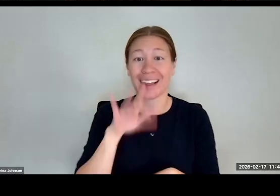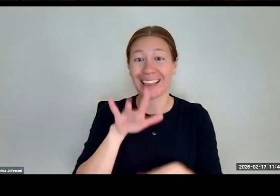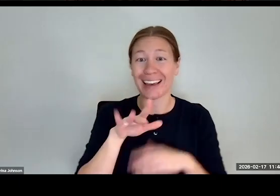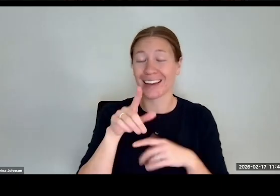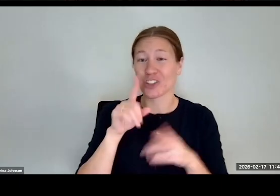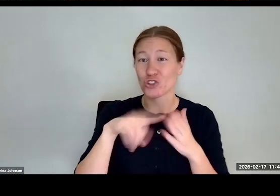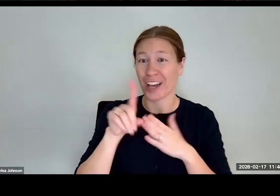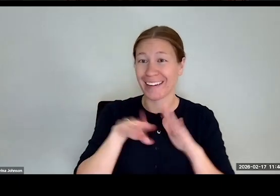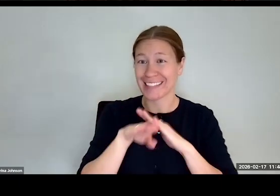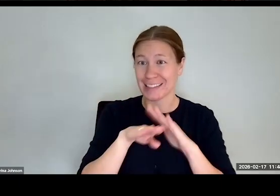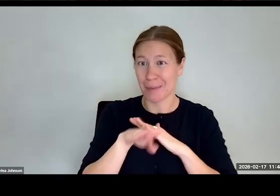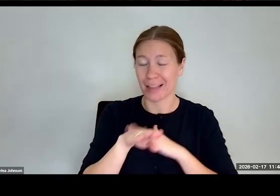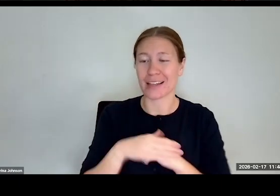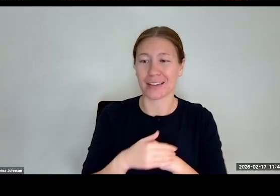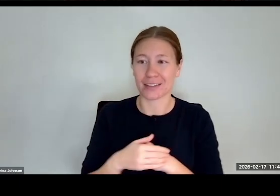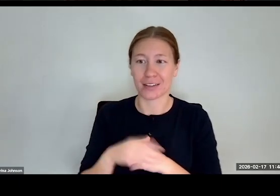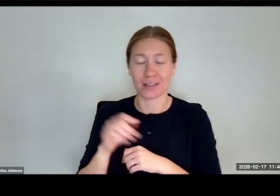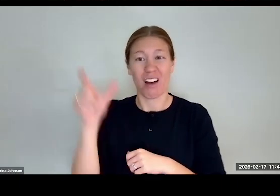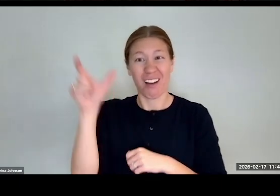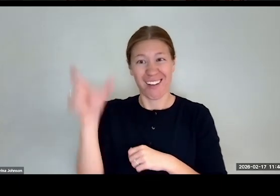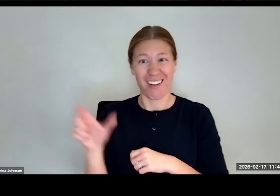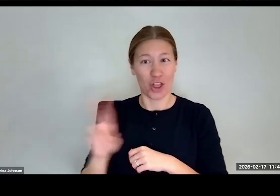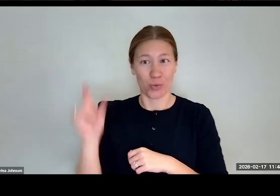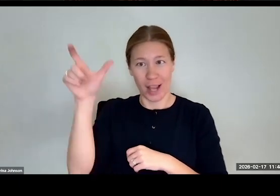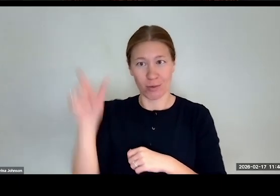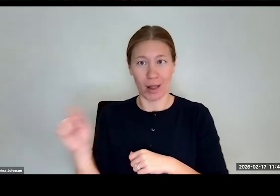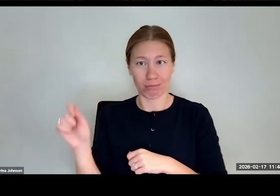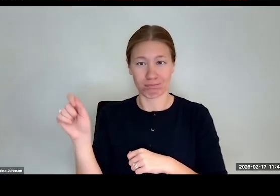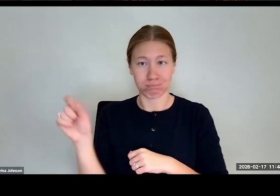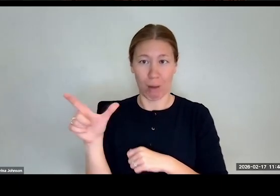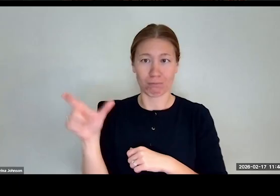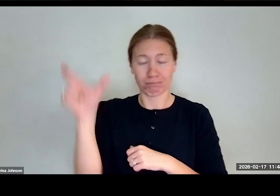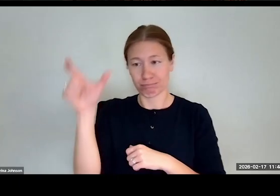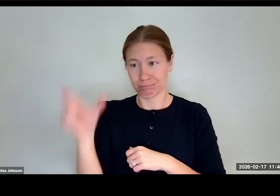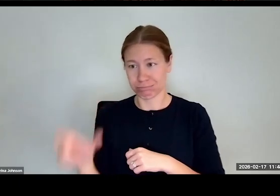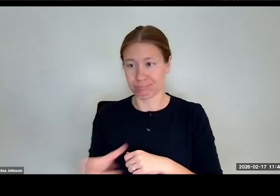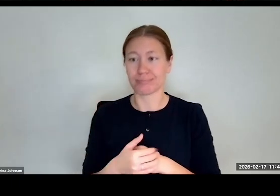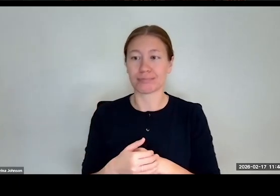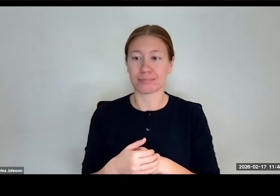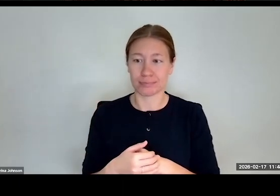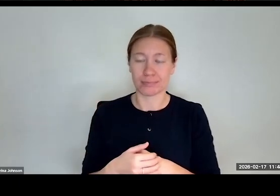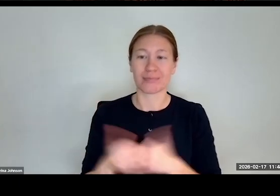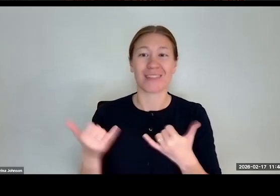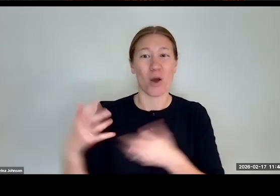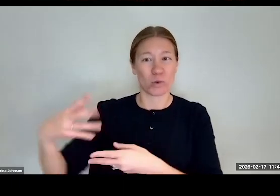It's going to open up the accessibility assistant pane on the right hand side of the screen. And I'm need to scroll down